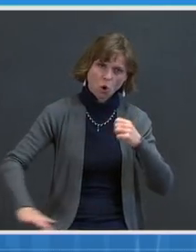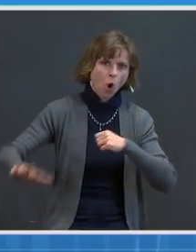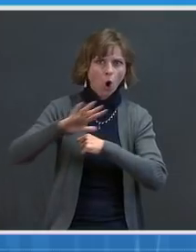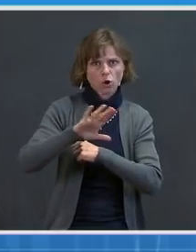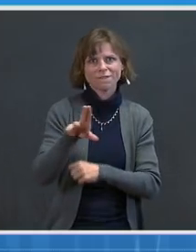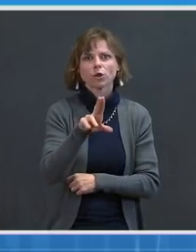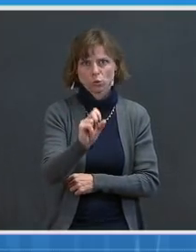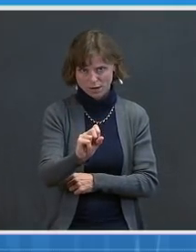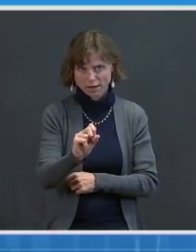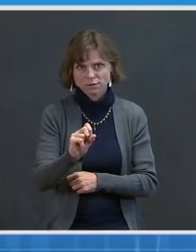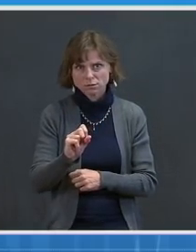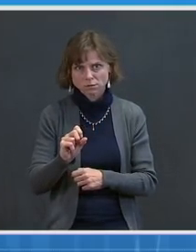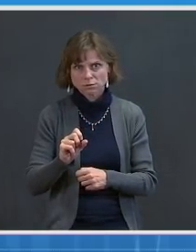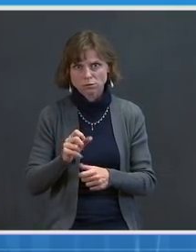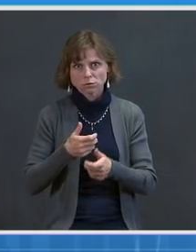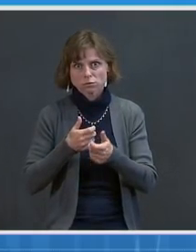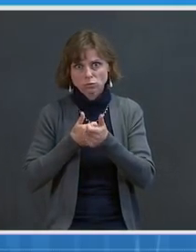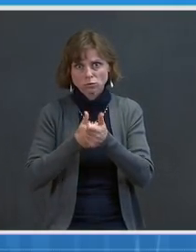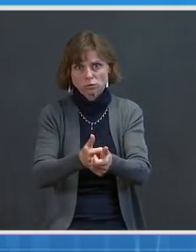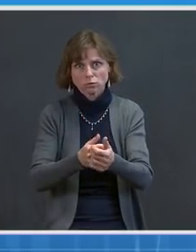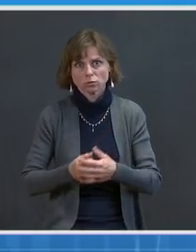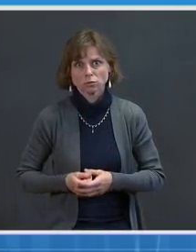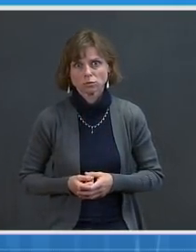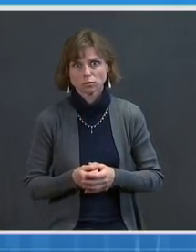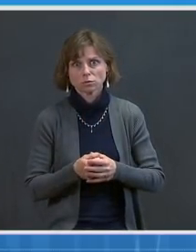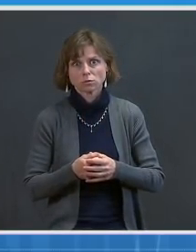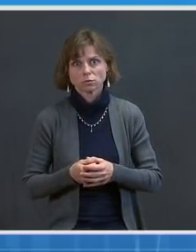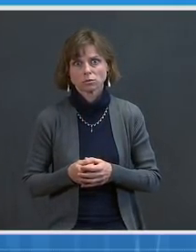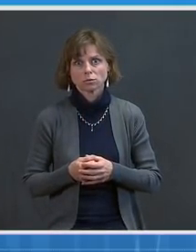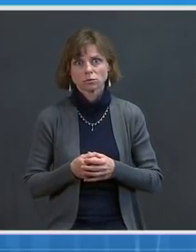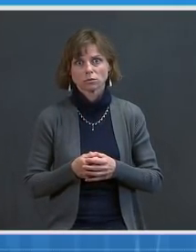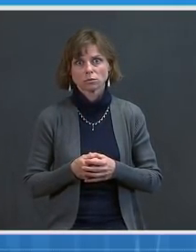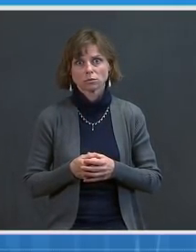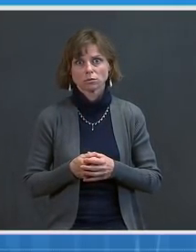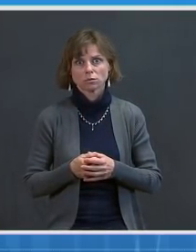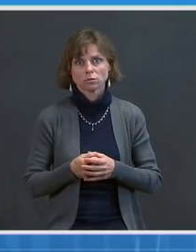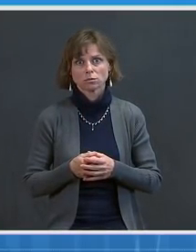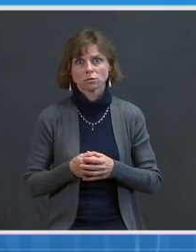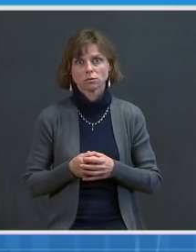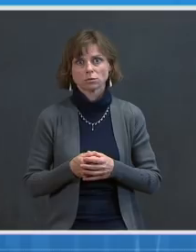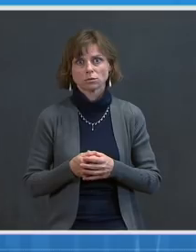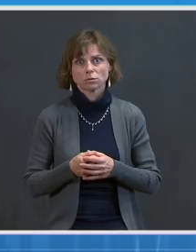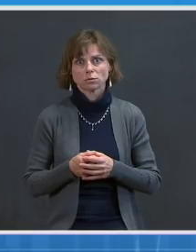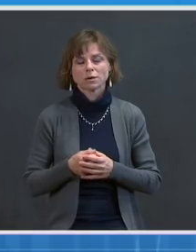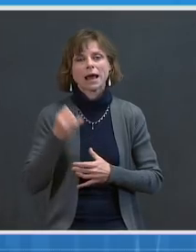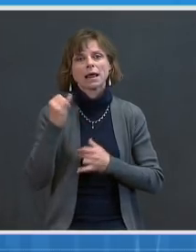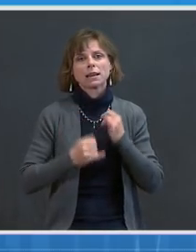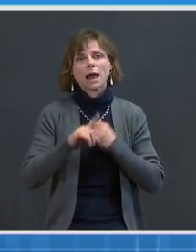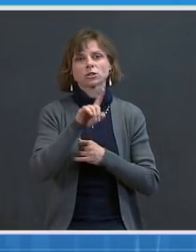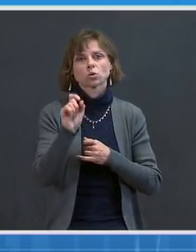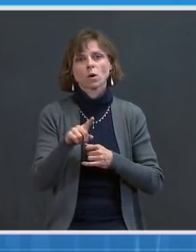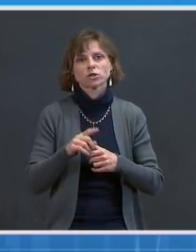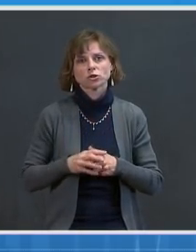Mr. Slavitt: Thank you. Let's take another question. Moderator: All right. Last question: We'll go to Shannon Pettypiece at NBC.